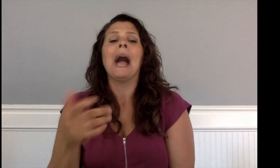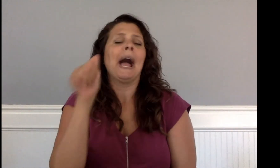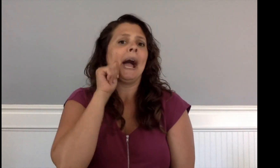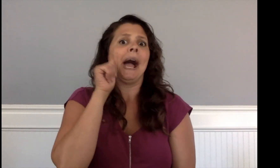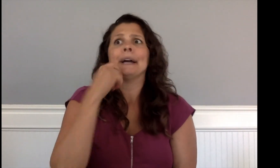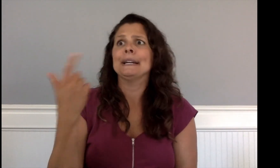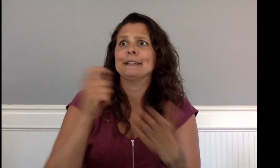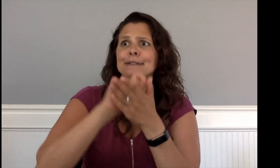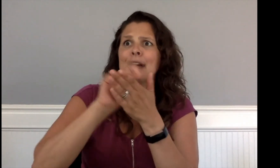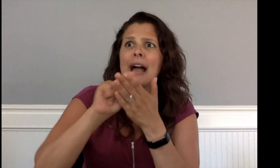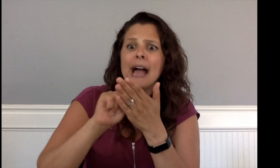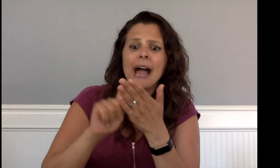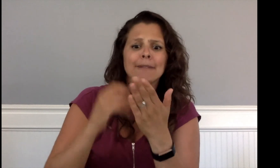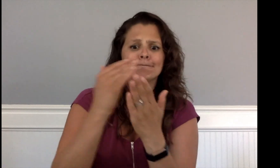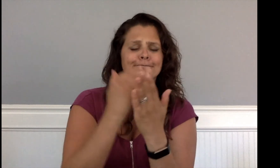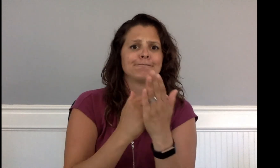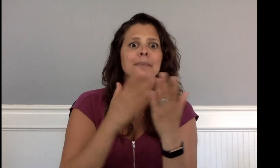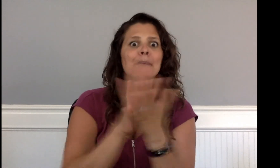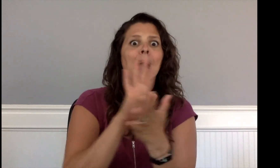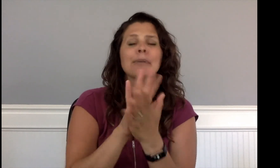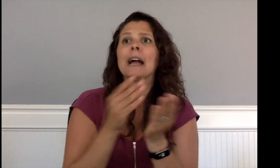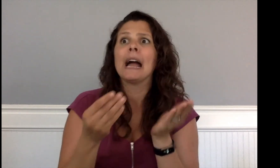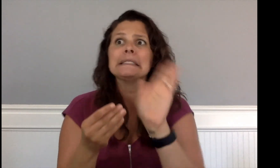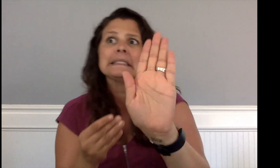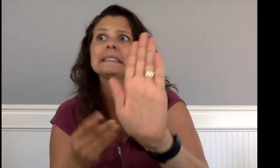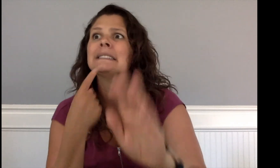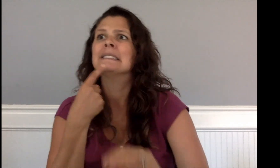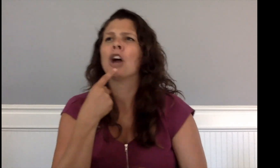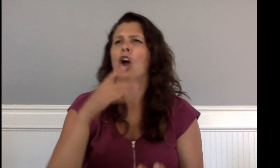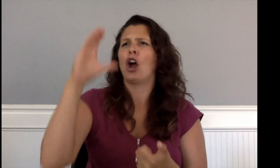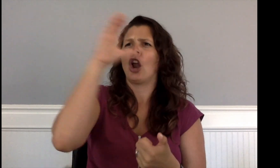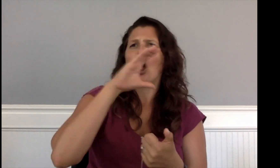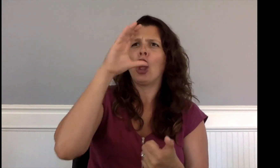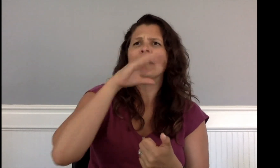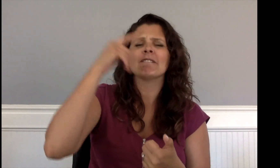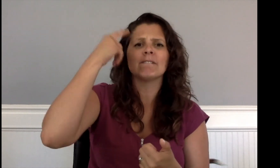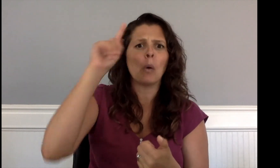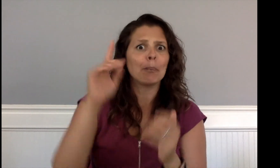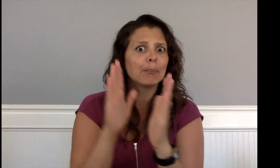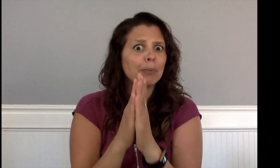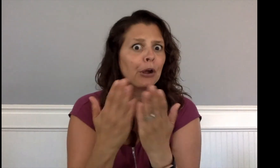"So Aggie quickly wrote on a notepad looking for a